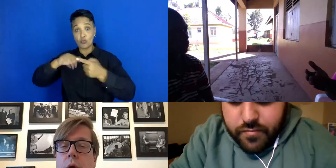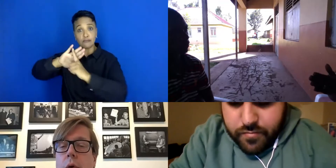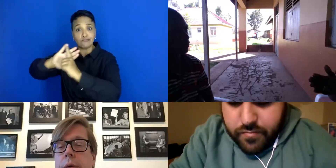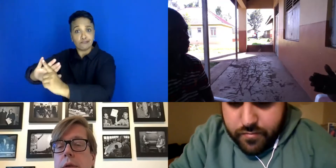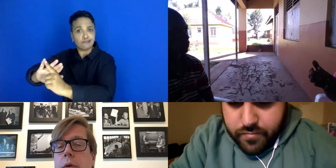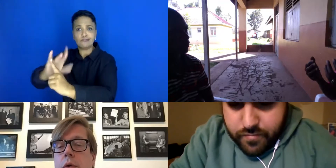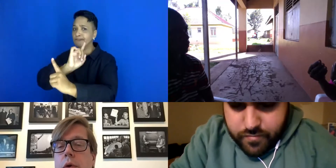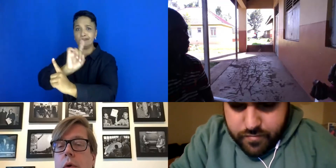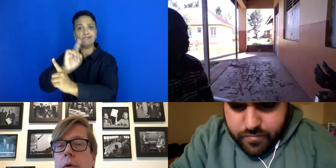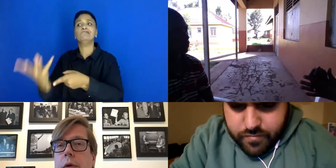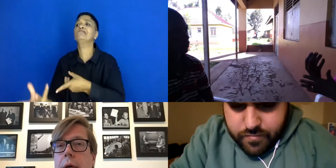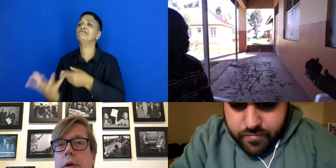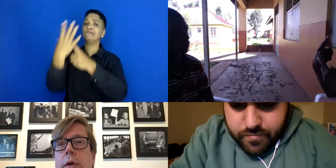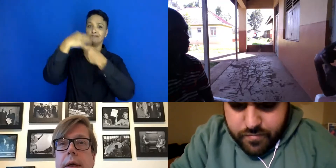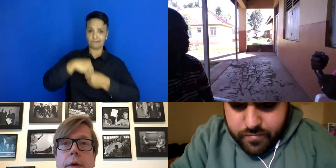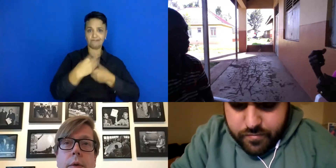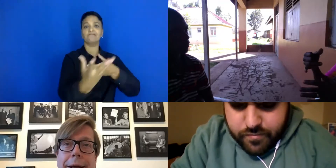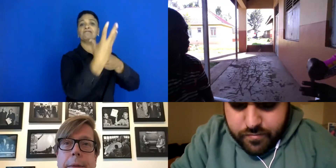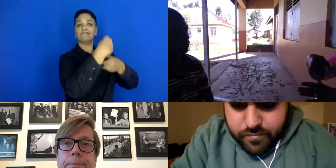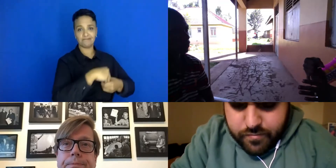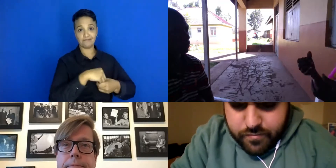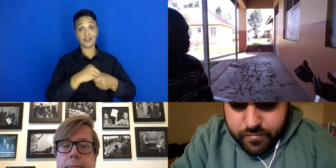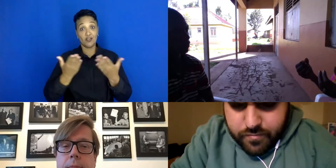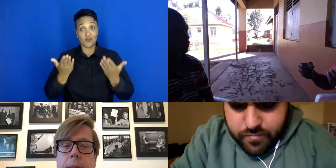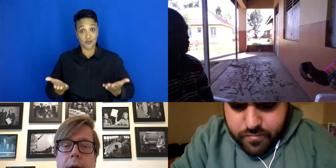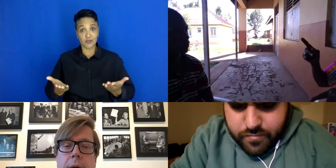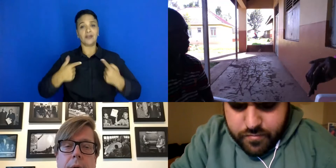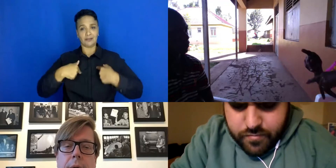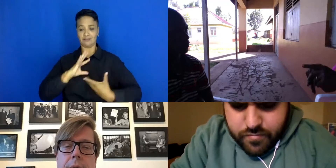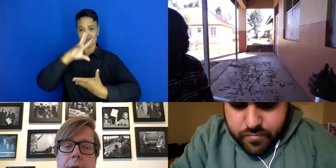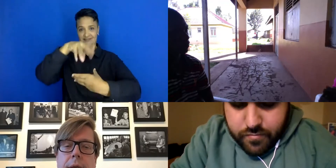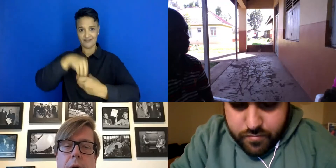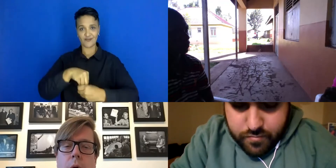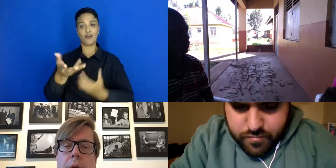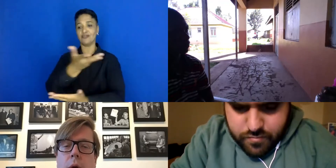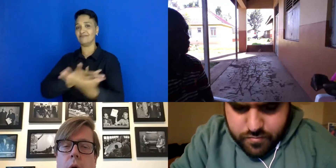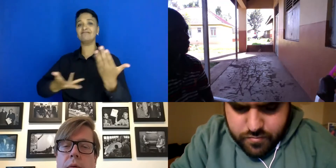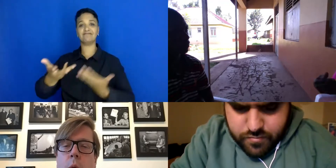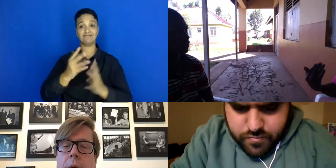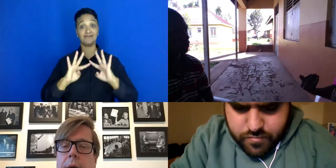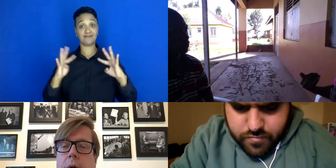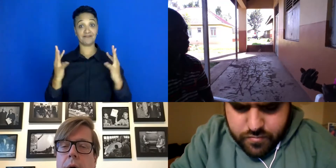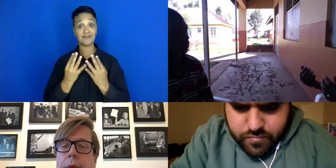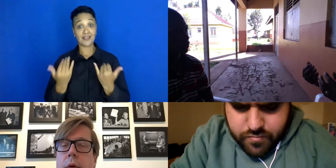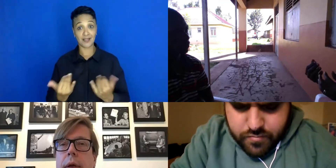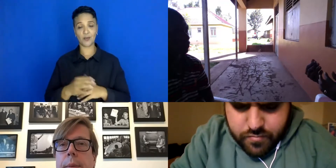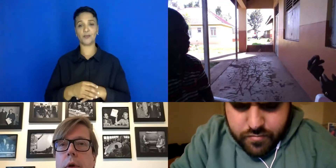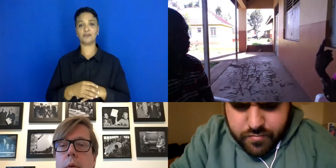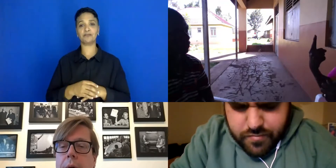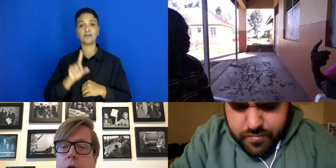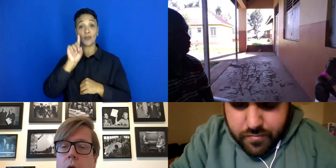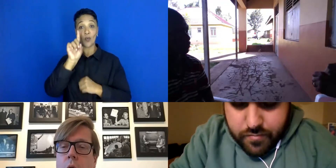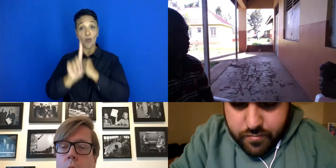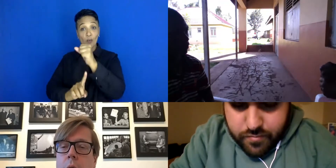of this crucial conversation here today it is now a little over one year after the who